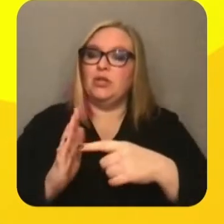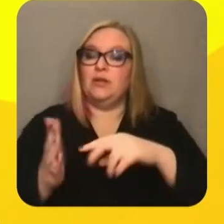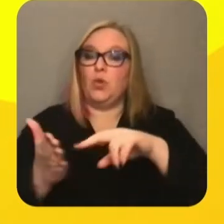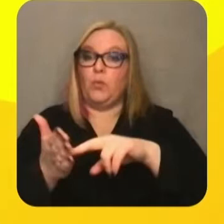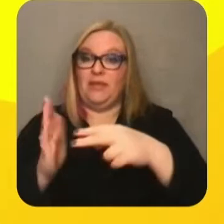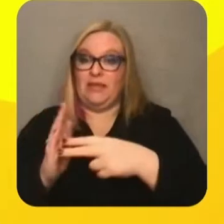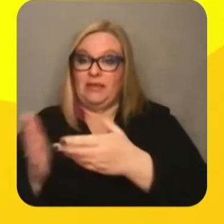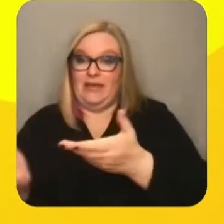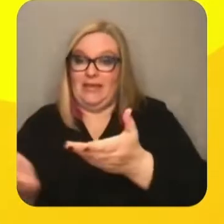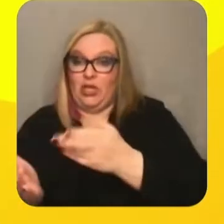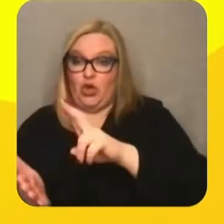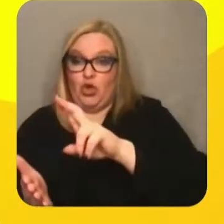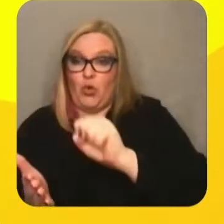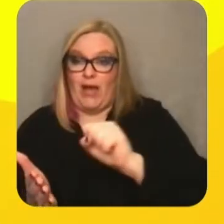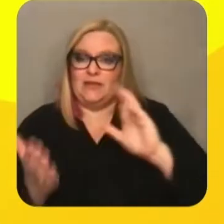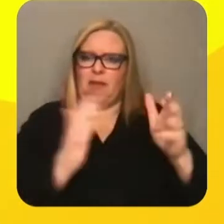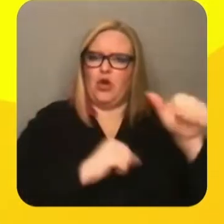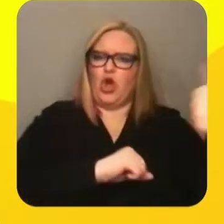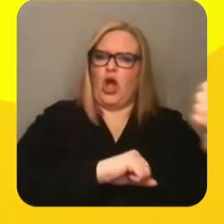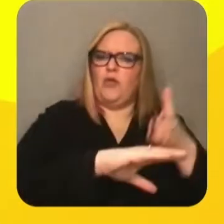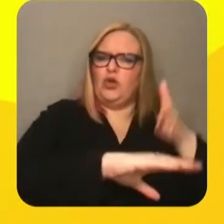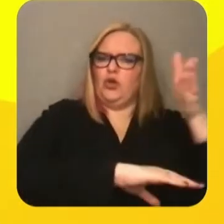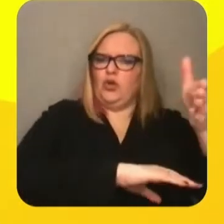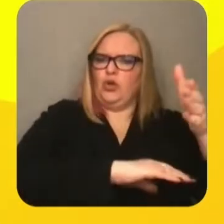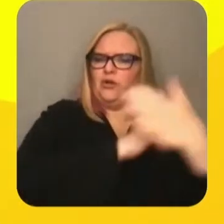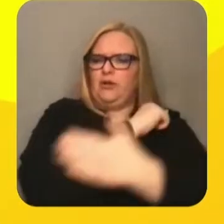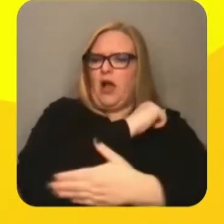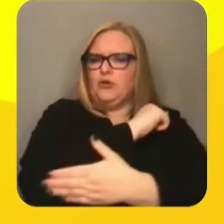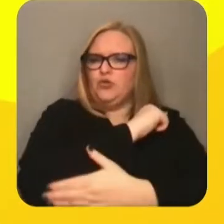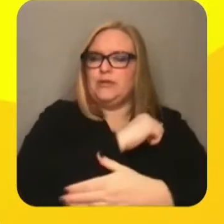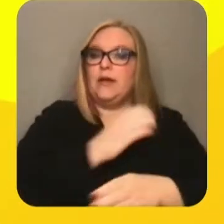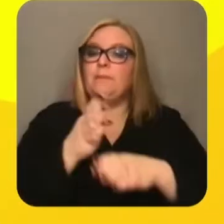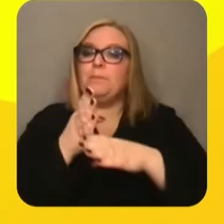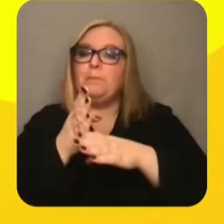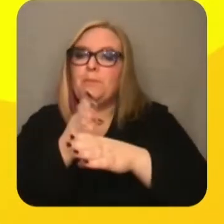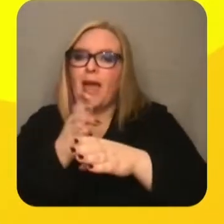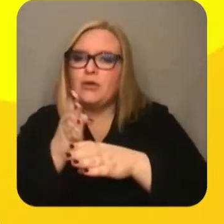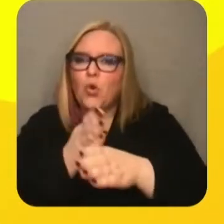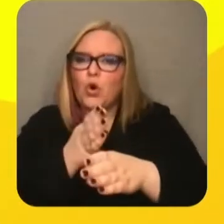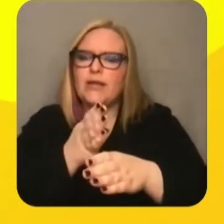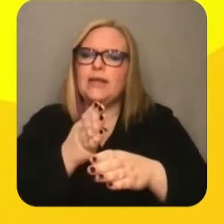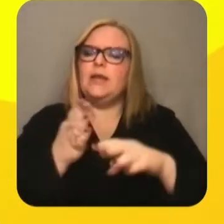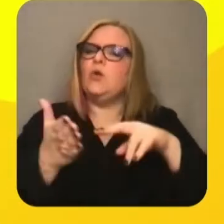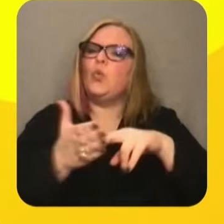When you think about minority communities who you speak to and what you're speaking with.